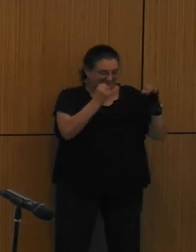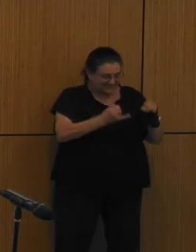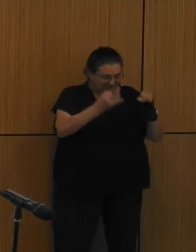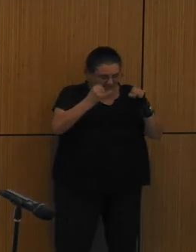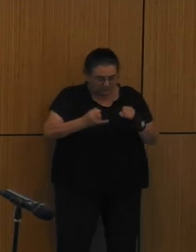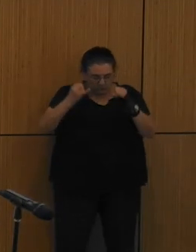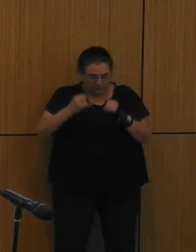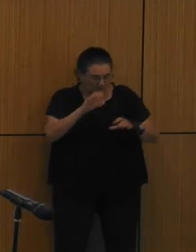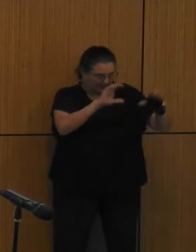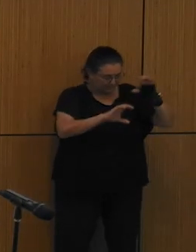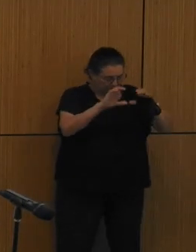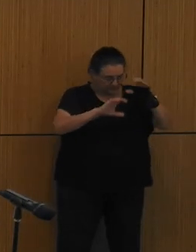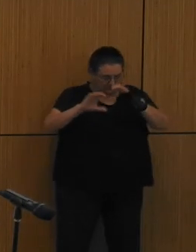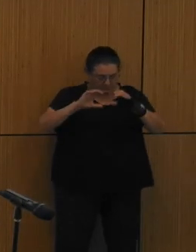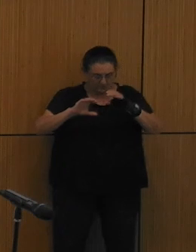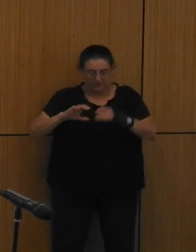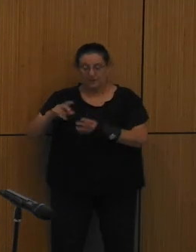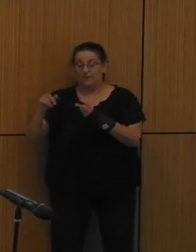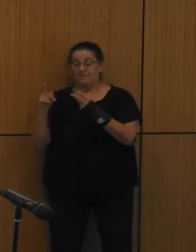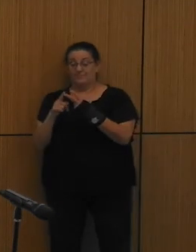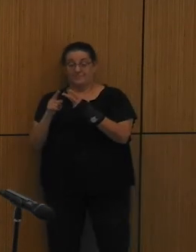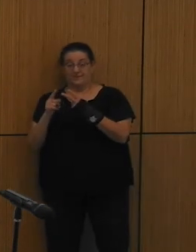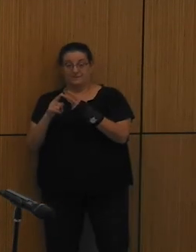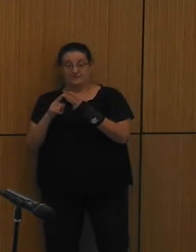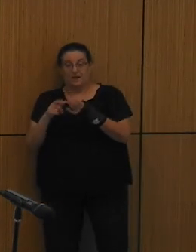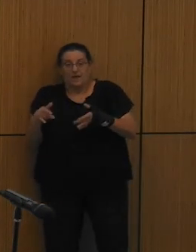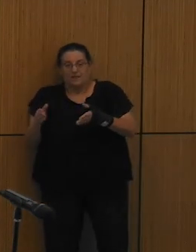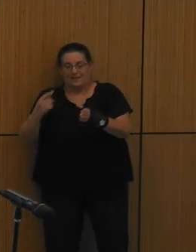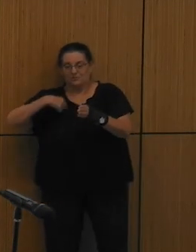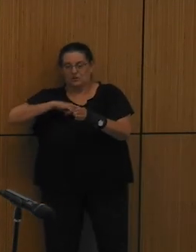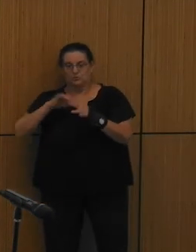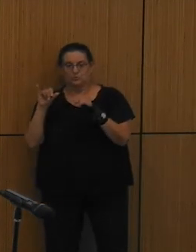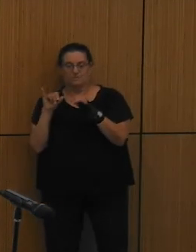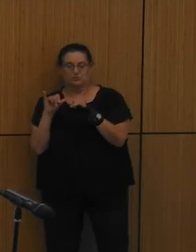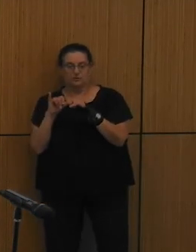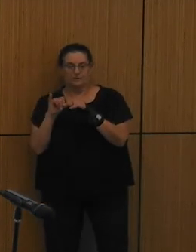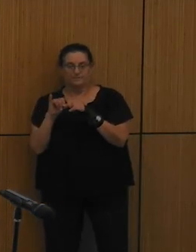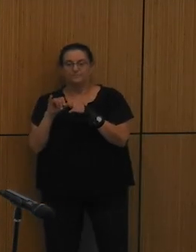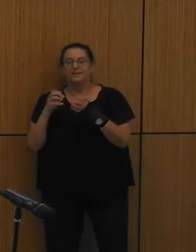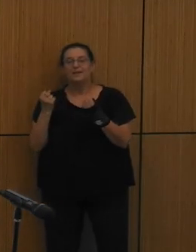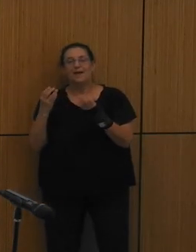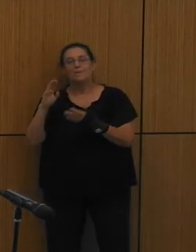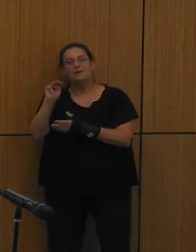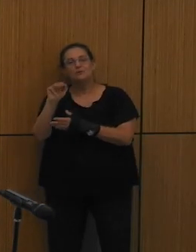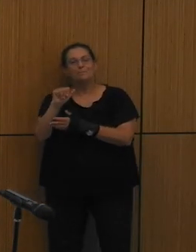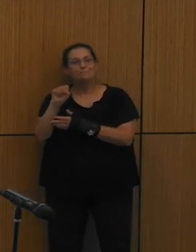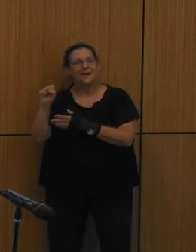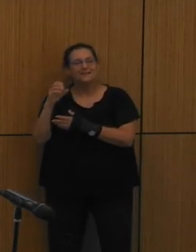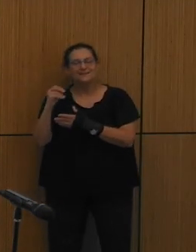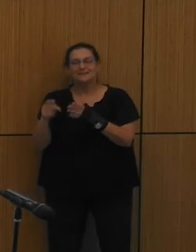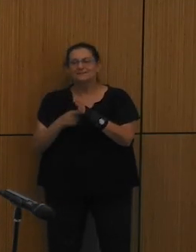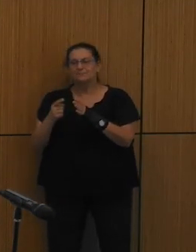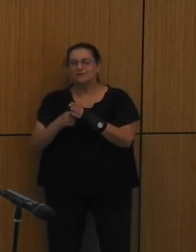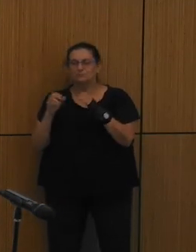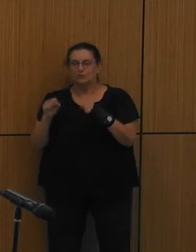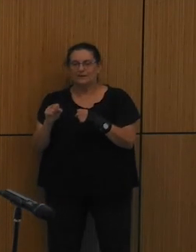And then the mass spectrometry allows us to measure them. Specifically, it lets us measure their mass, and sometimes we can get insight into chemical structure.